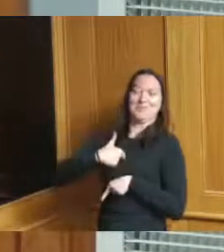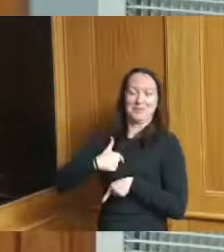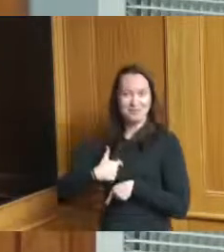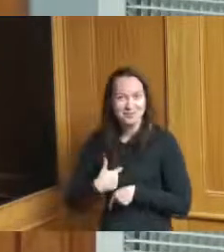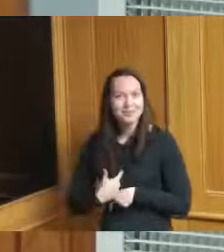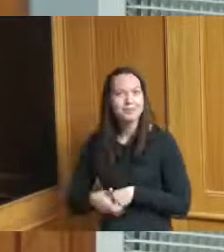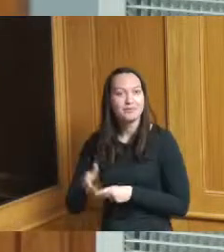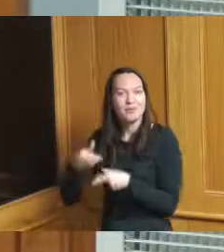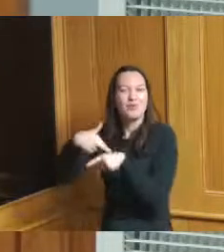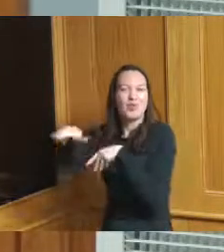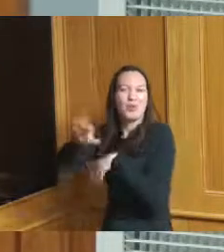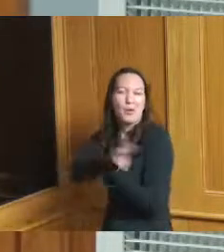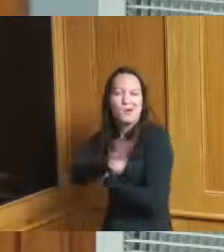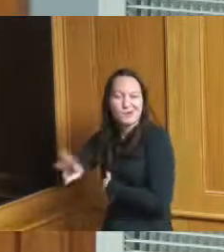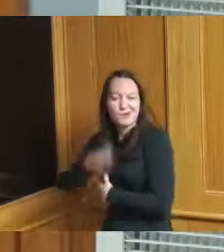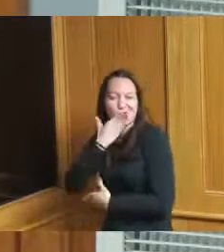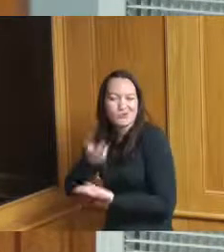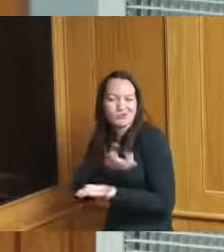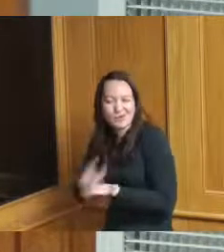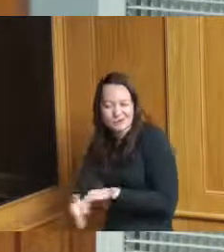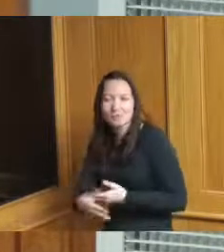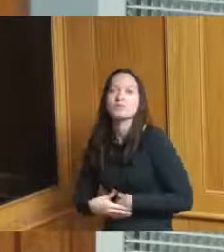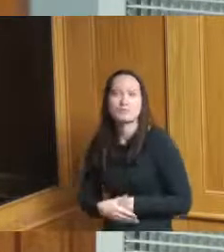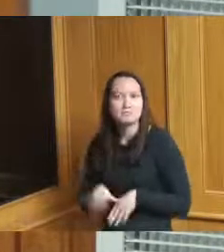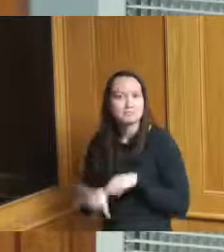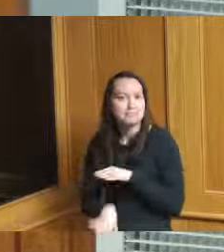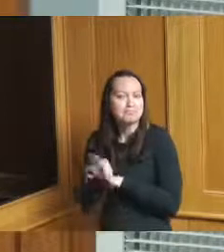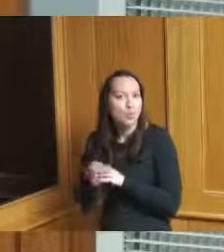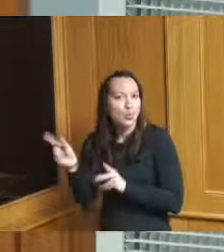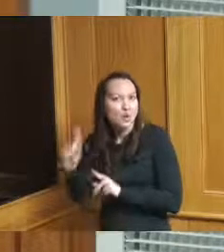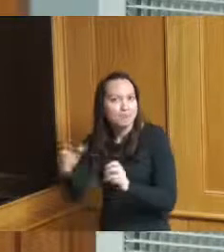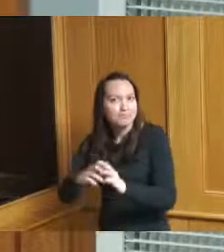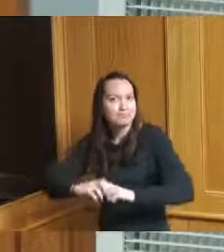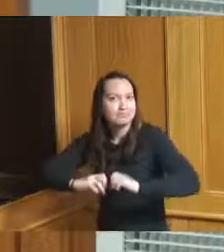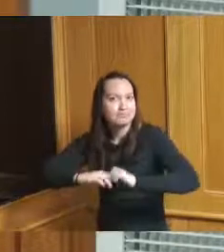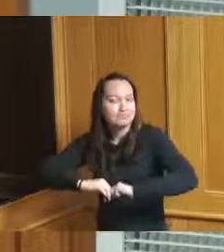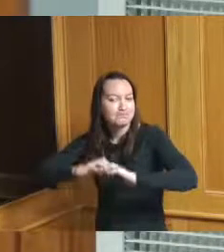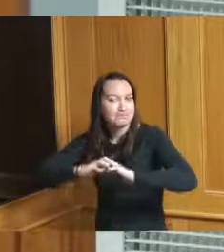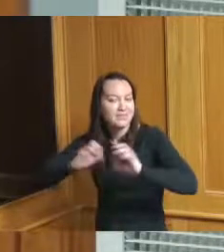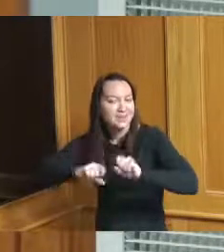people to that website it's a great resource for finding locations to get tested okay thank you